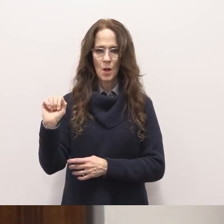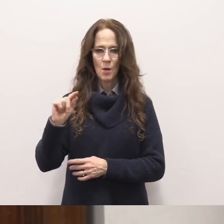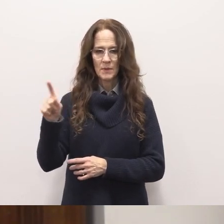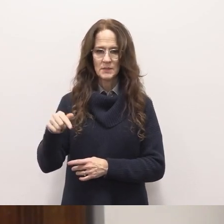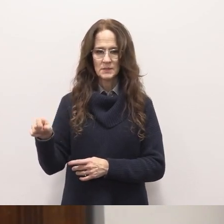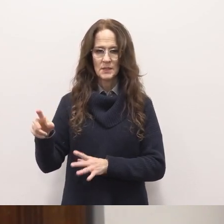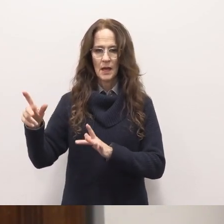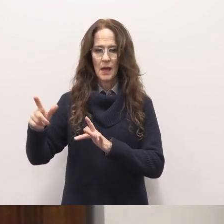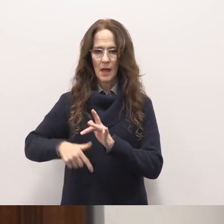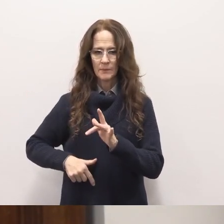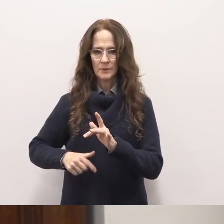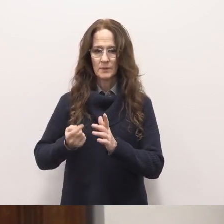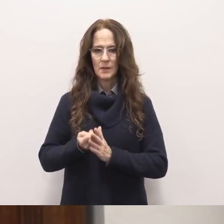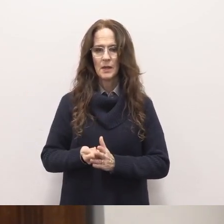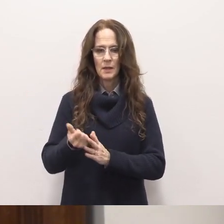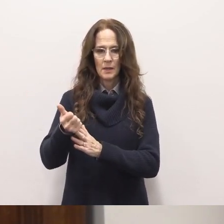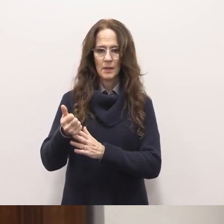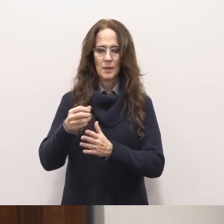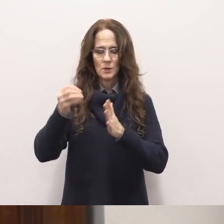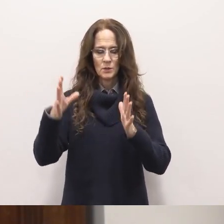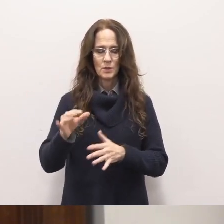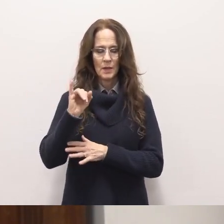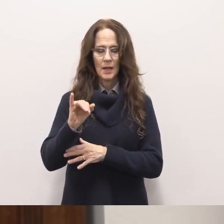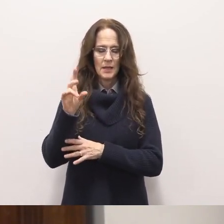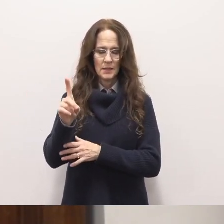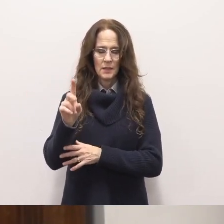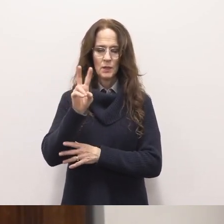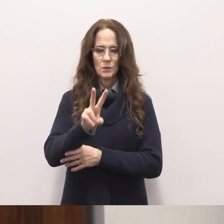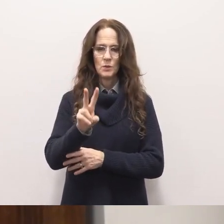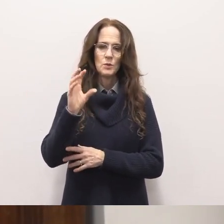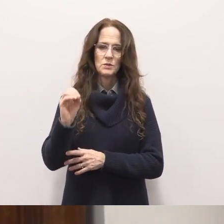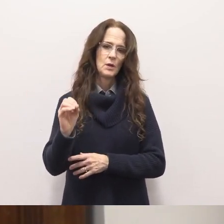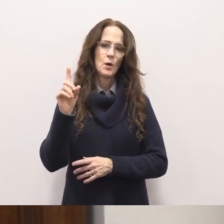to expel student ID number 201143808 in compliance